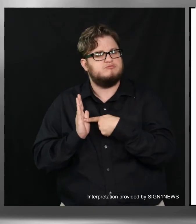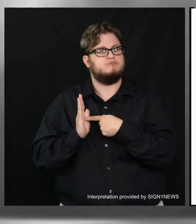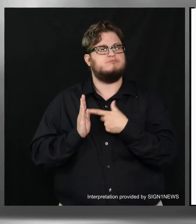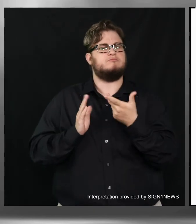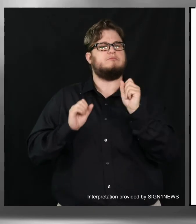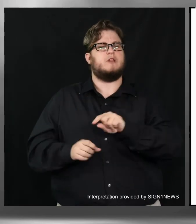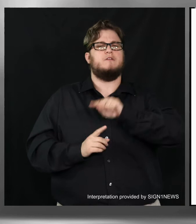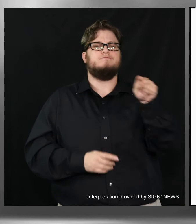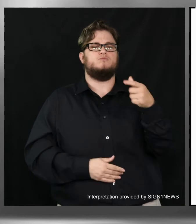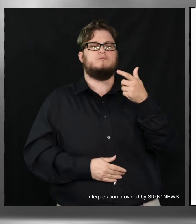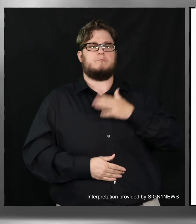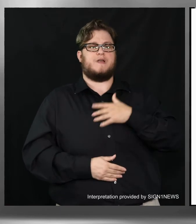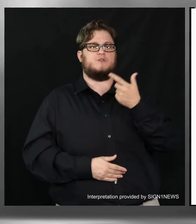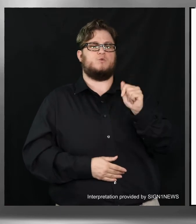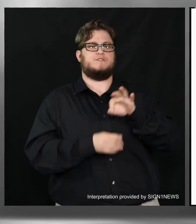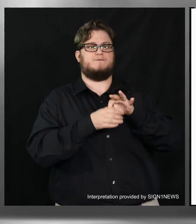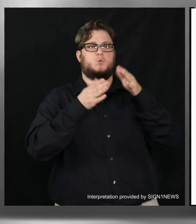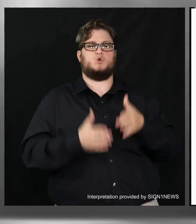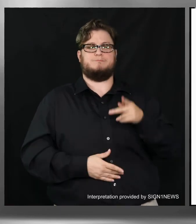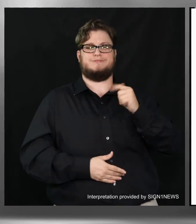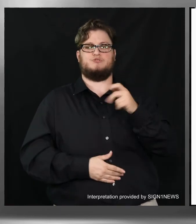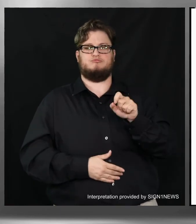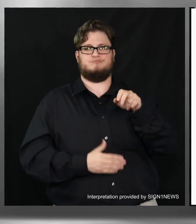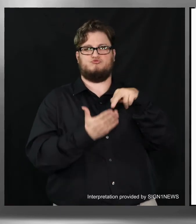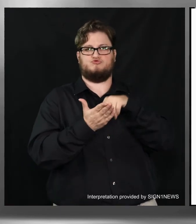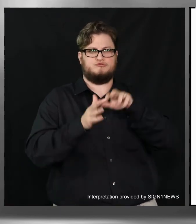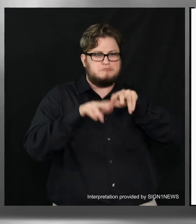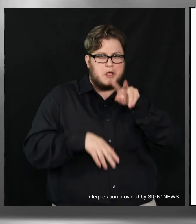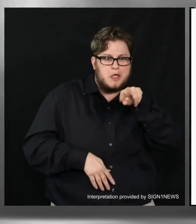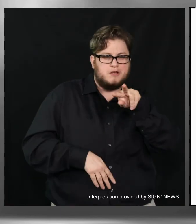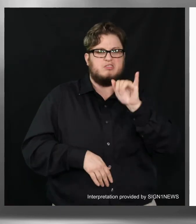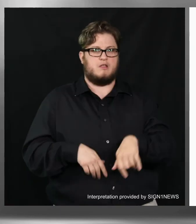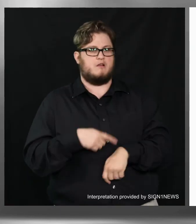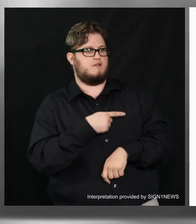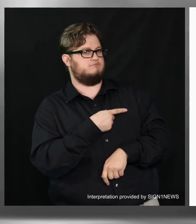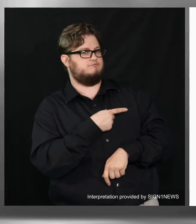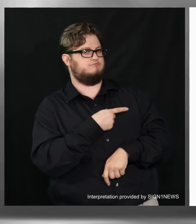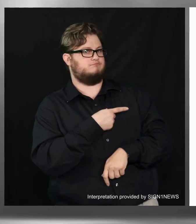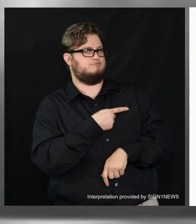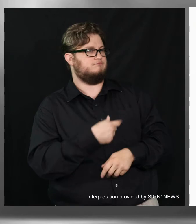go to the Georgia My Voter Page at www.mvp.sos.ga.gov